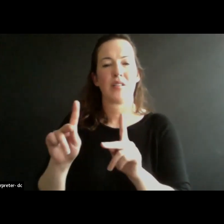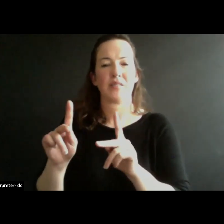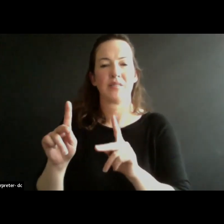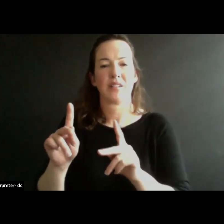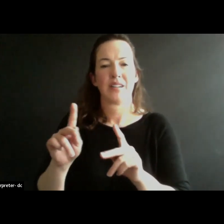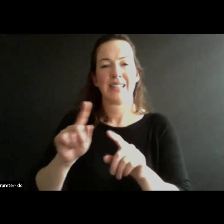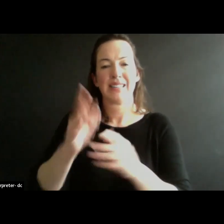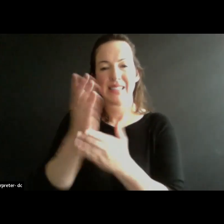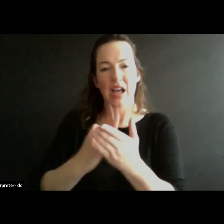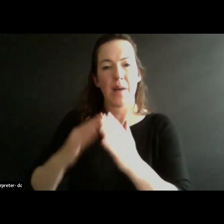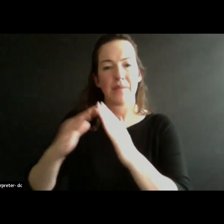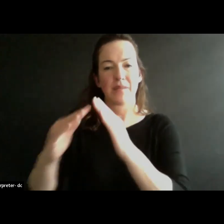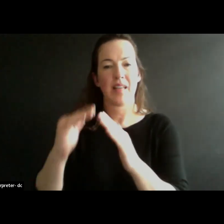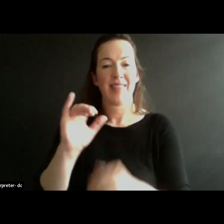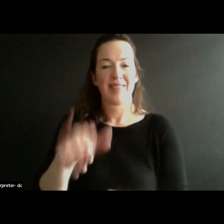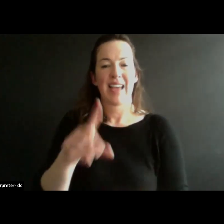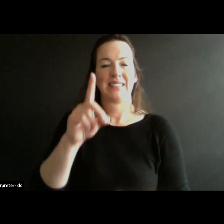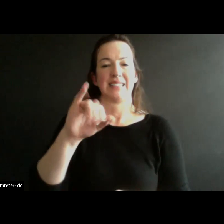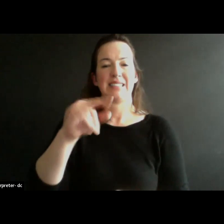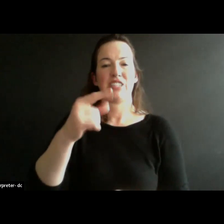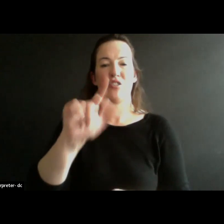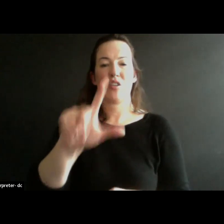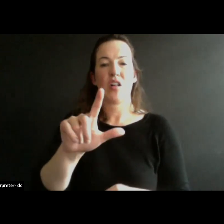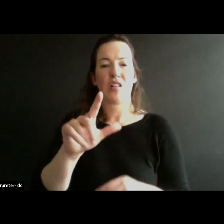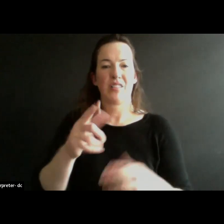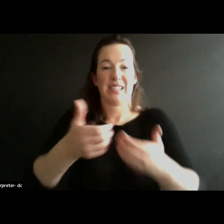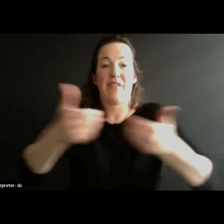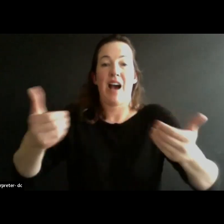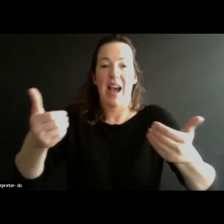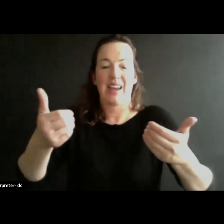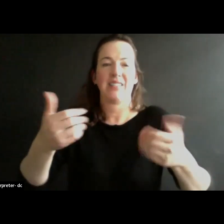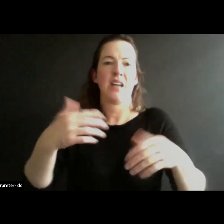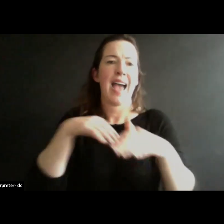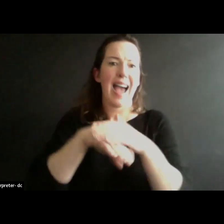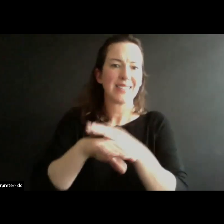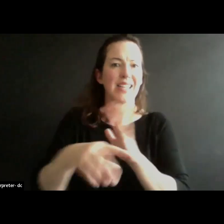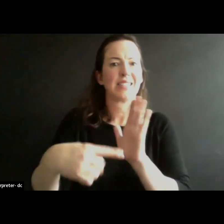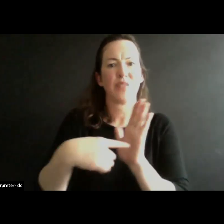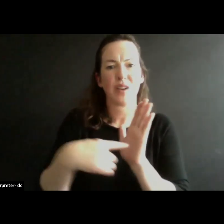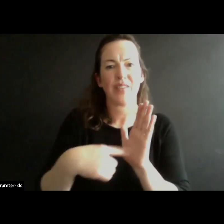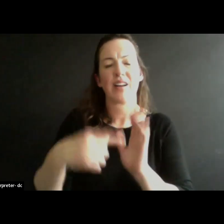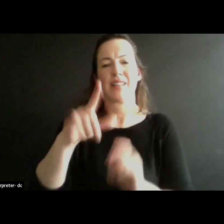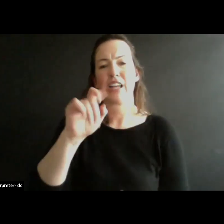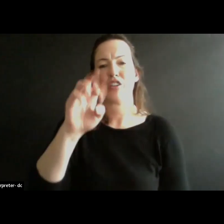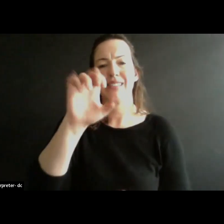the digital divide as a set of interlocking issues, access, affordability, literacy, inclusion,